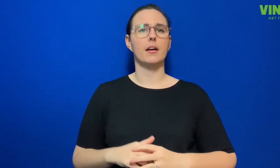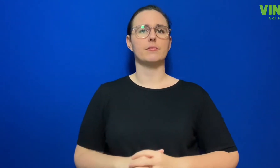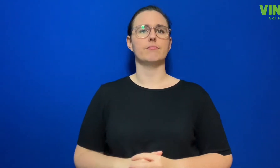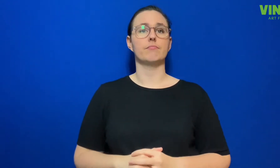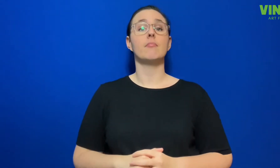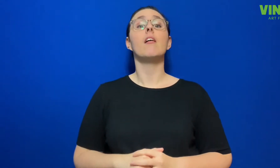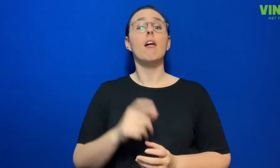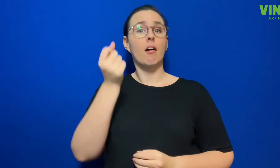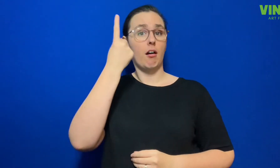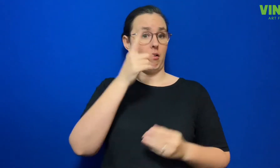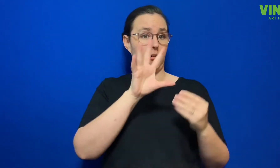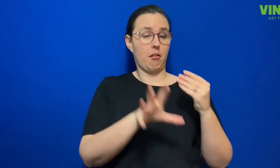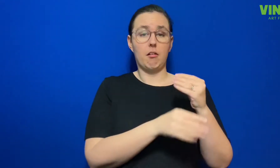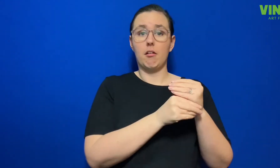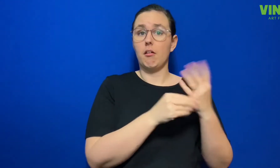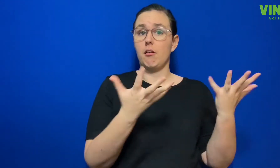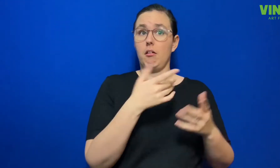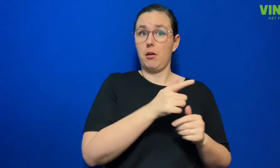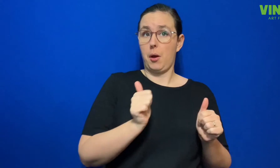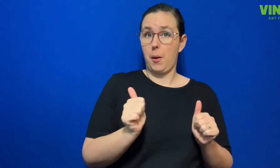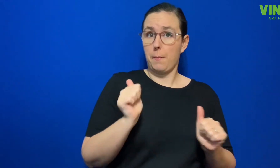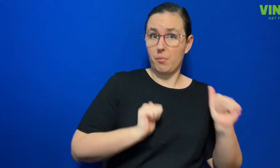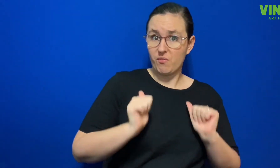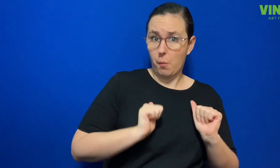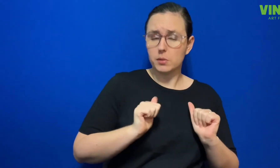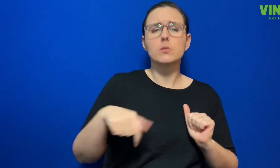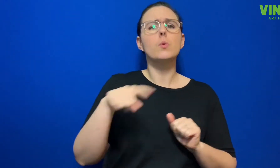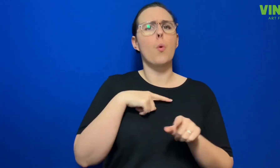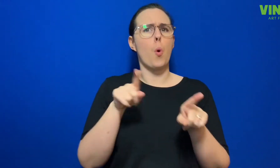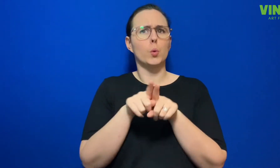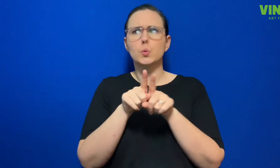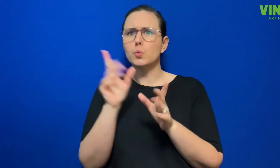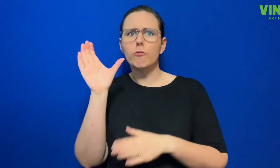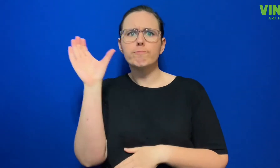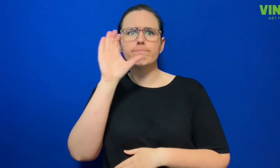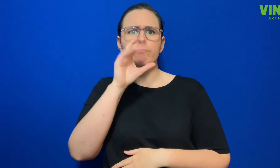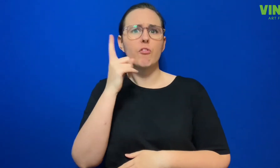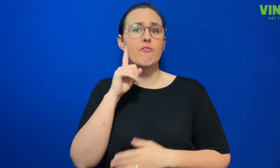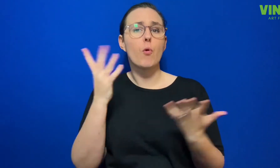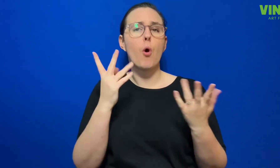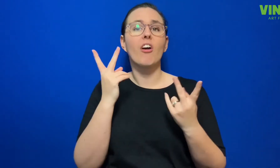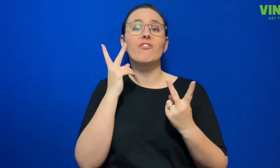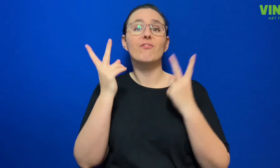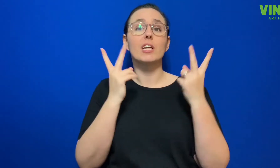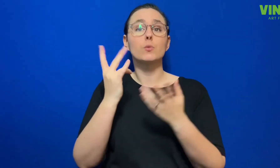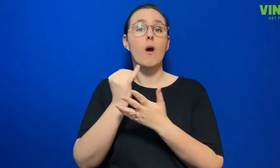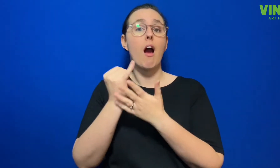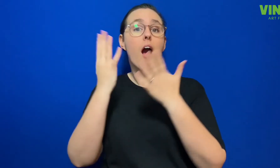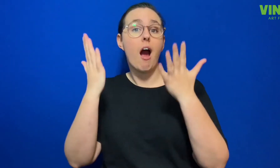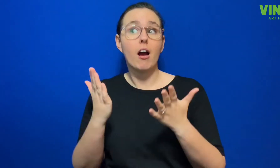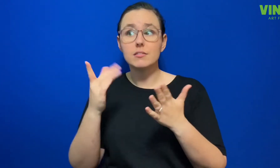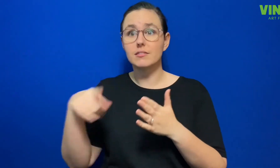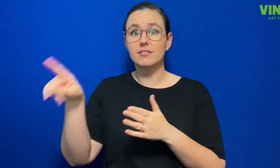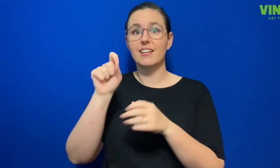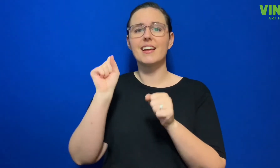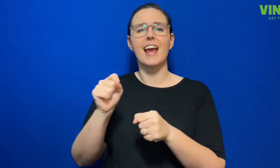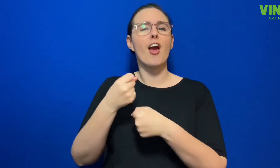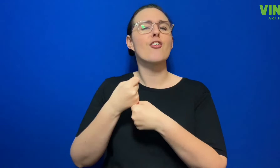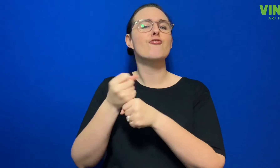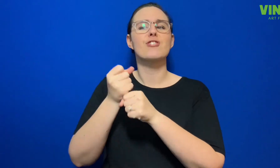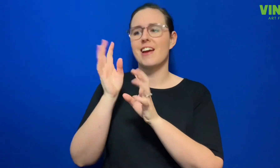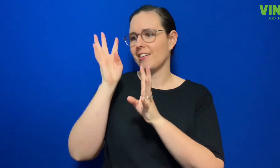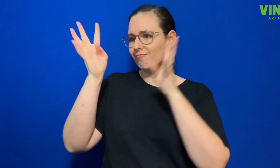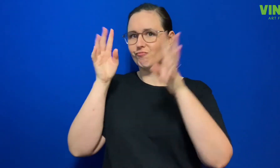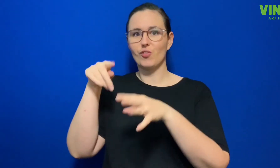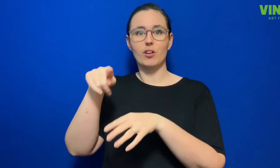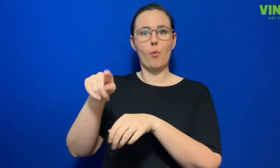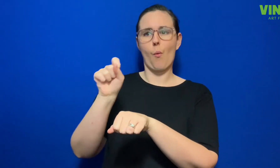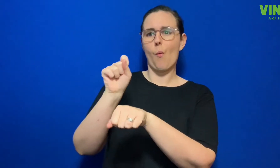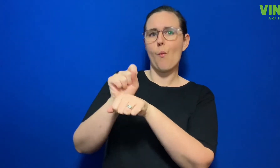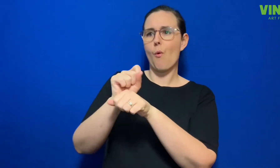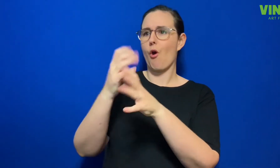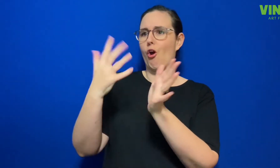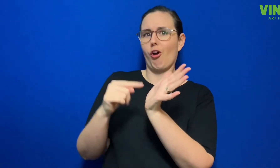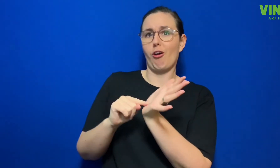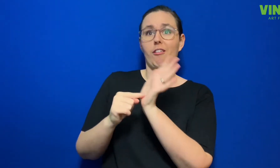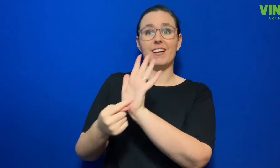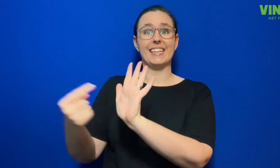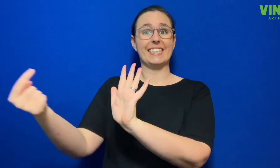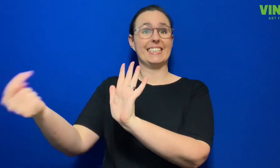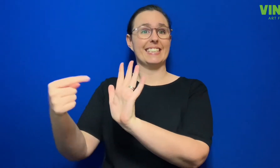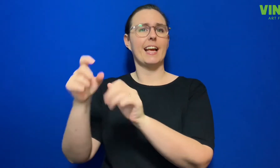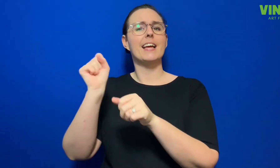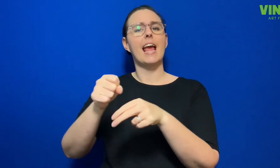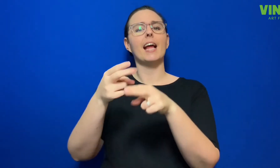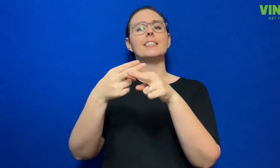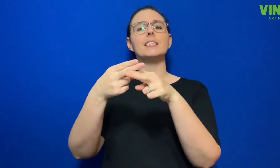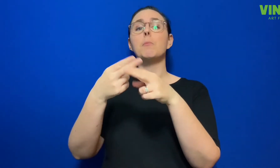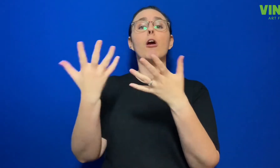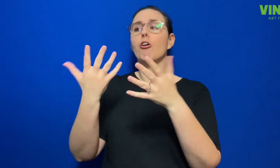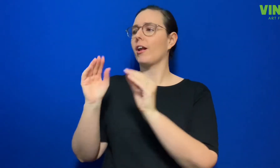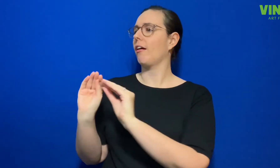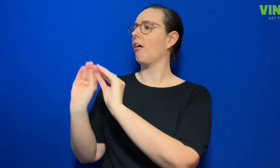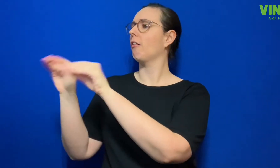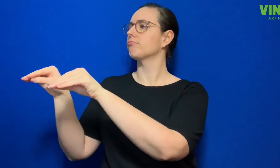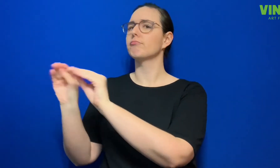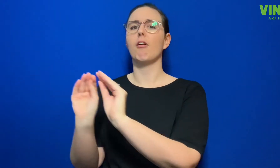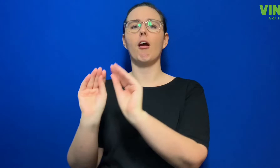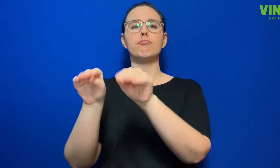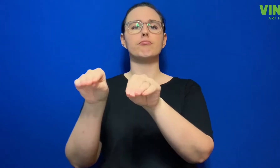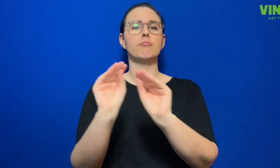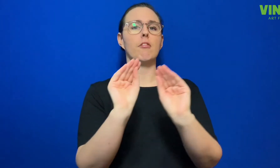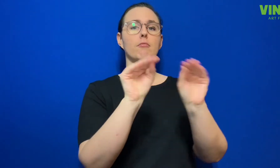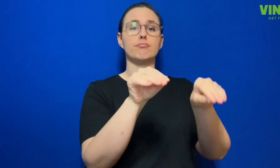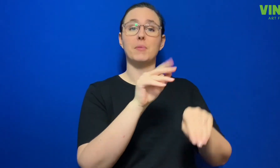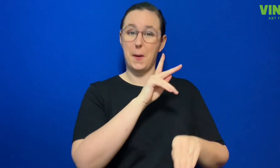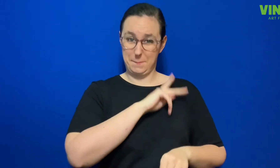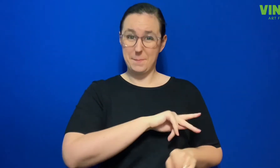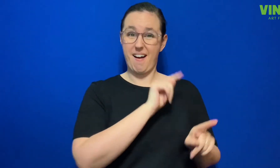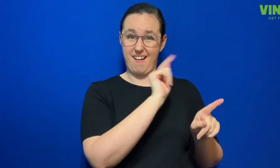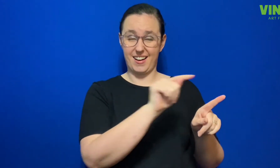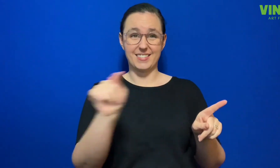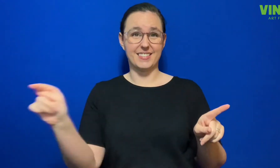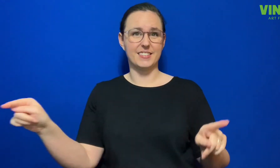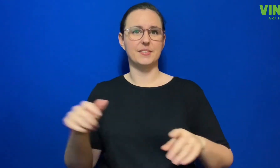In addition to performances, we are looking for visual artists to create work that can be temporarily installed in parks.